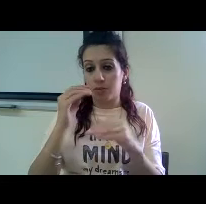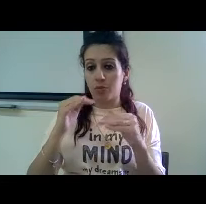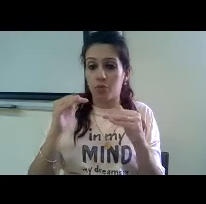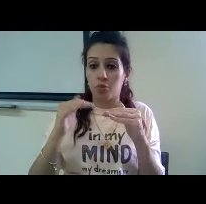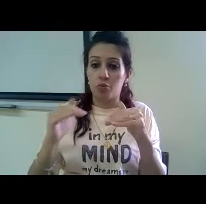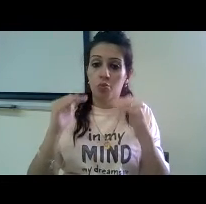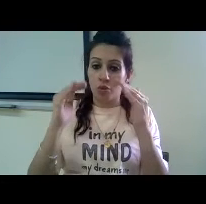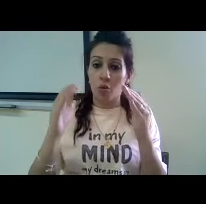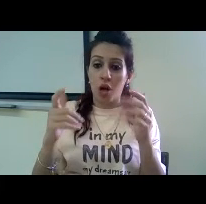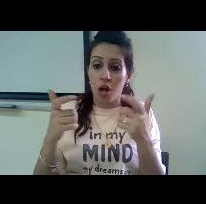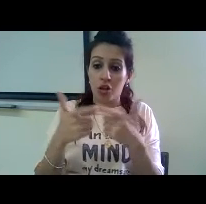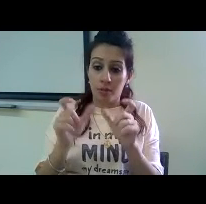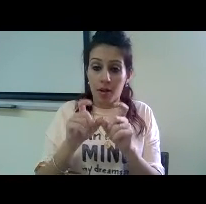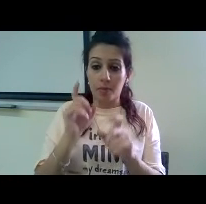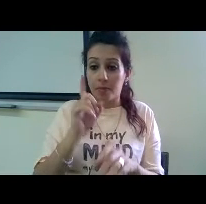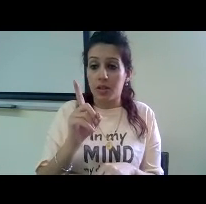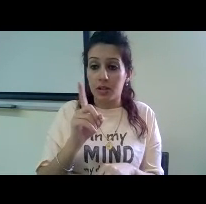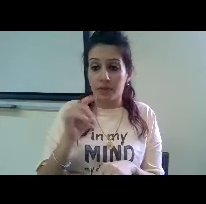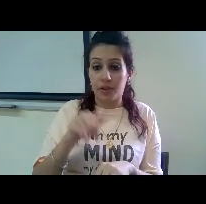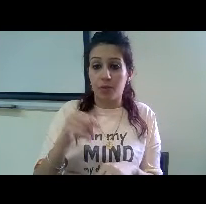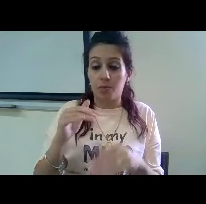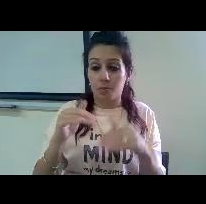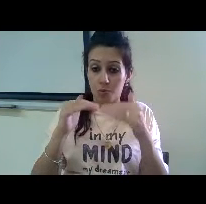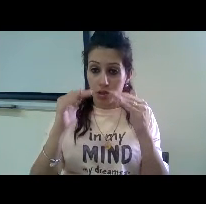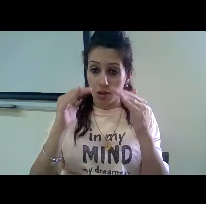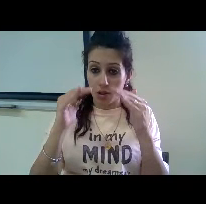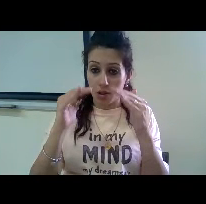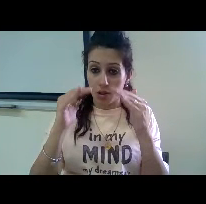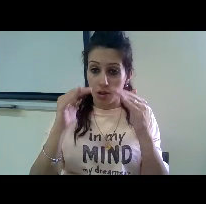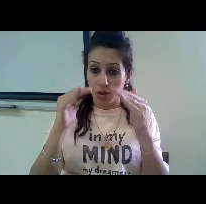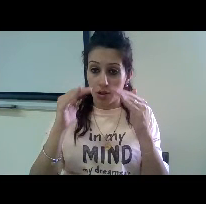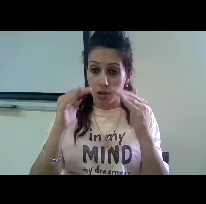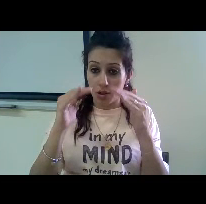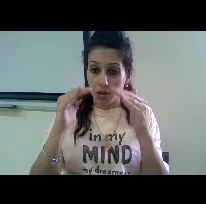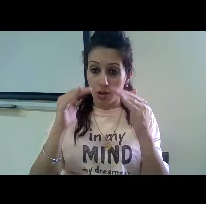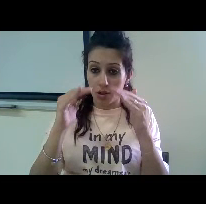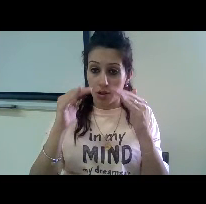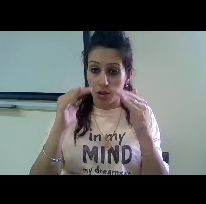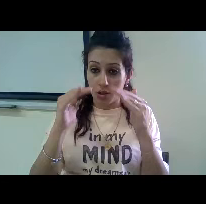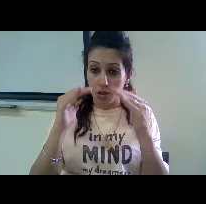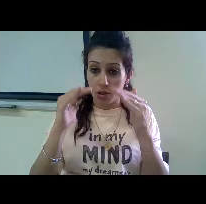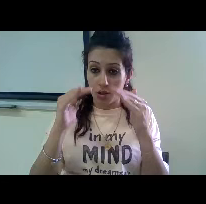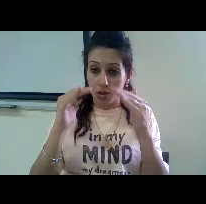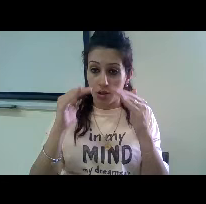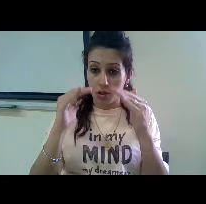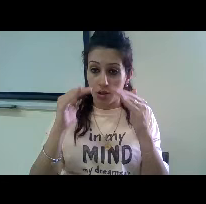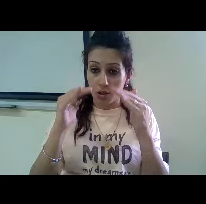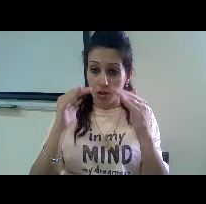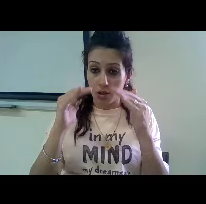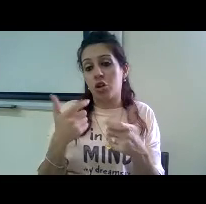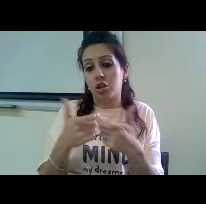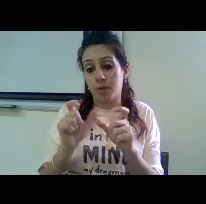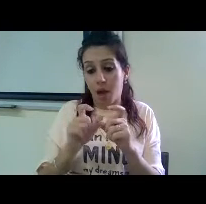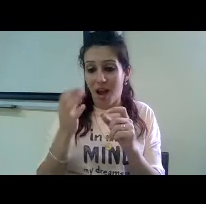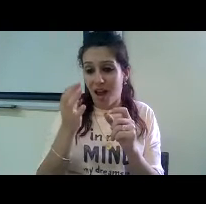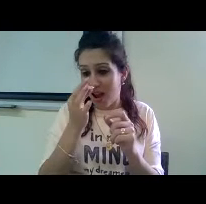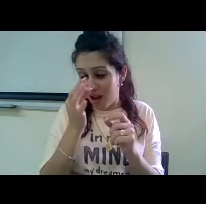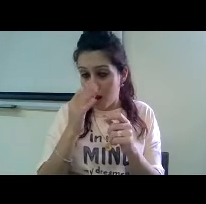to have equitable schools and if we really want to have proper parental engagement for this.